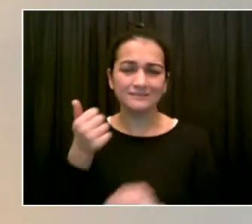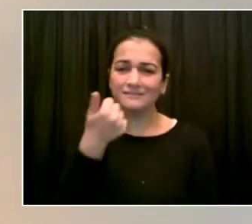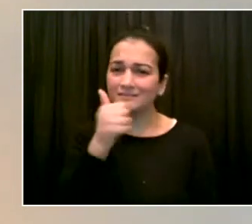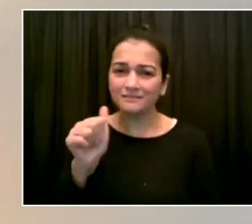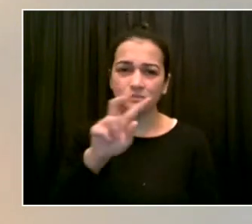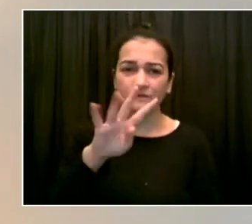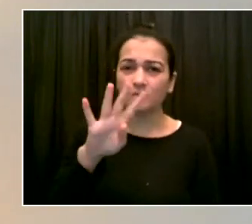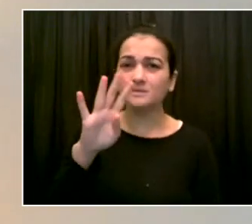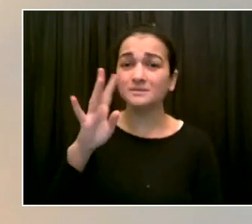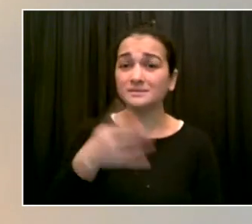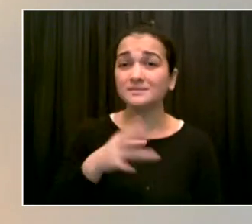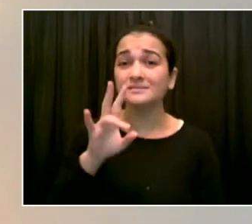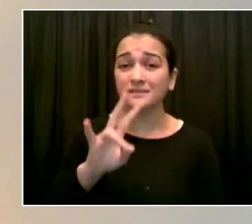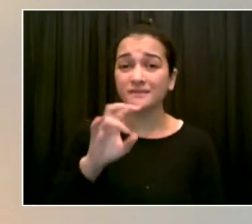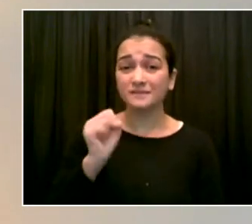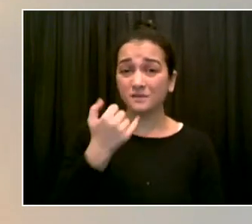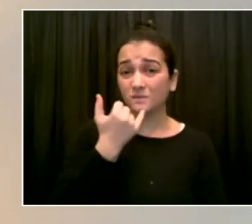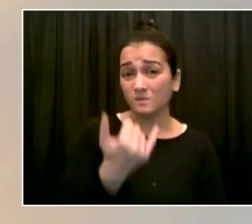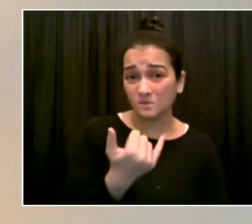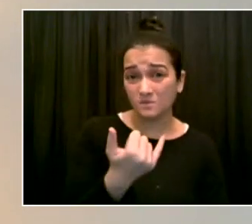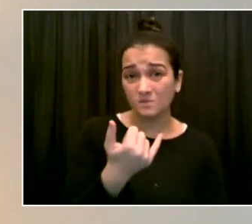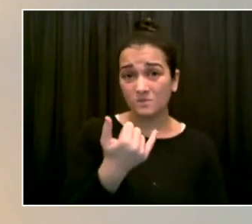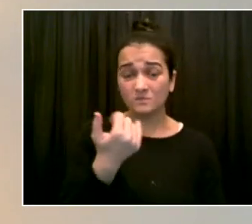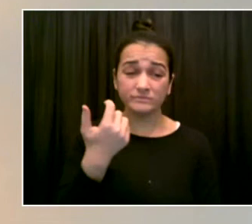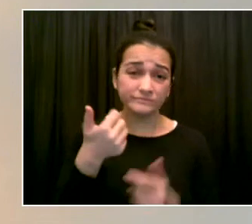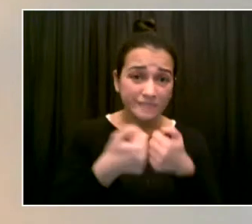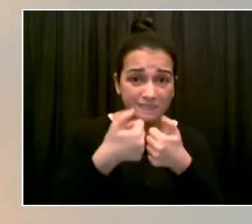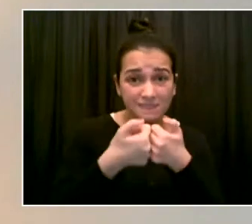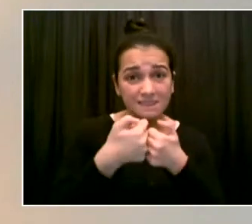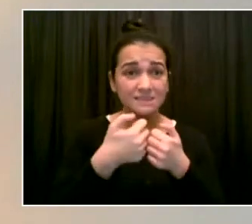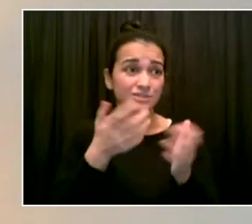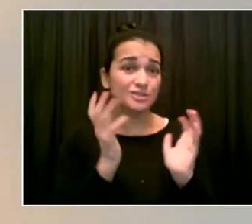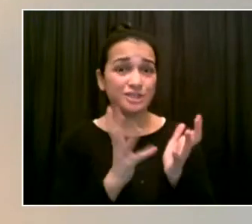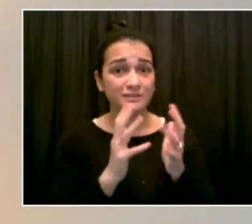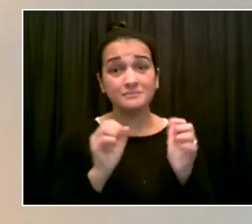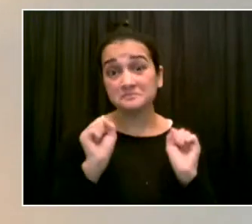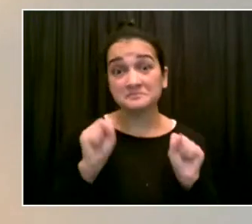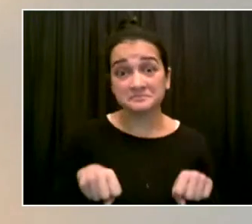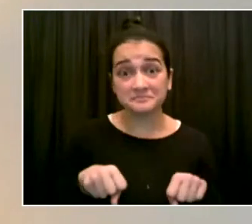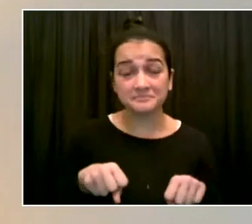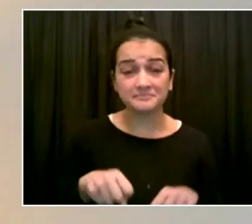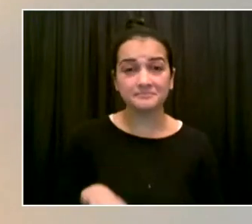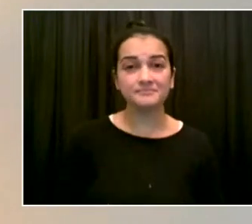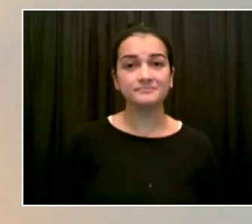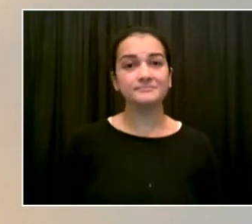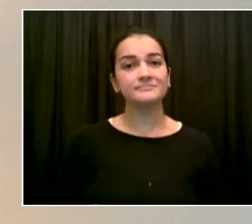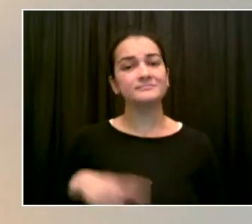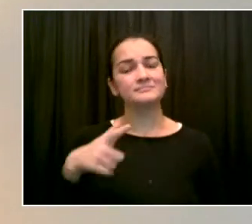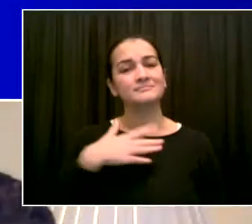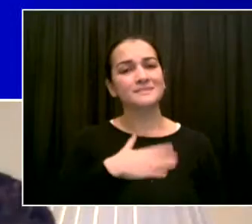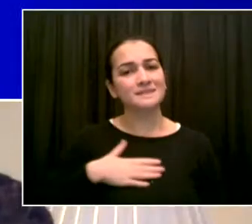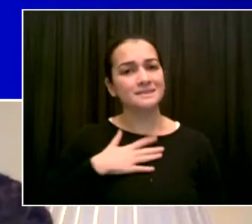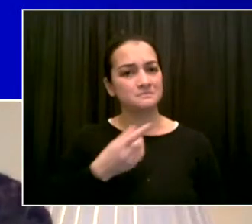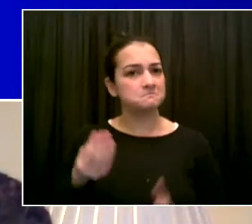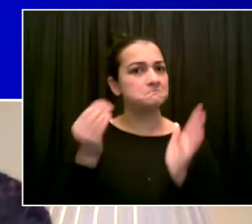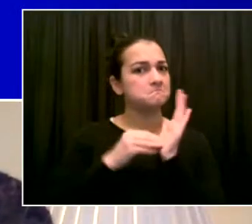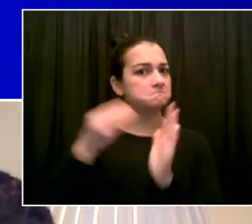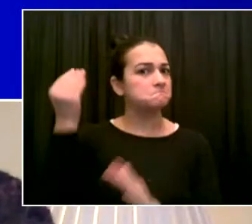, RIGHT NOW OR ANYTIME DAY OR NIGHT. THANK YOU SO MUCH